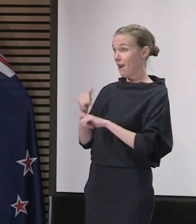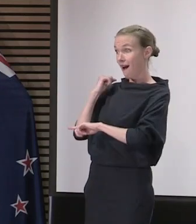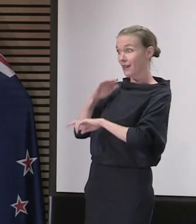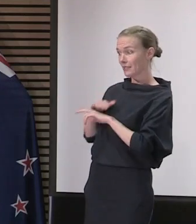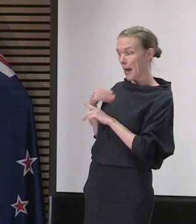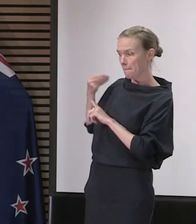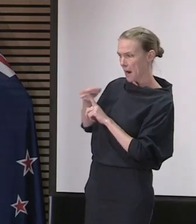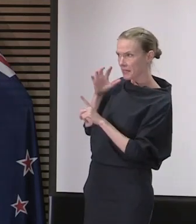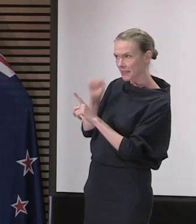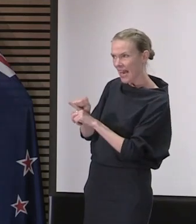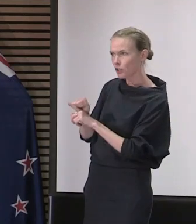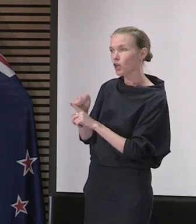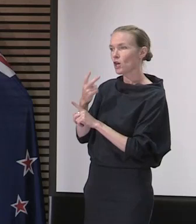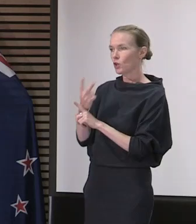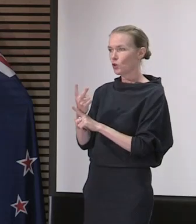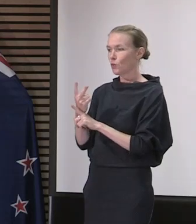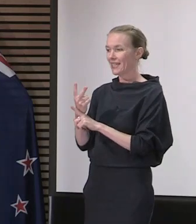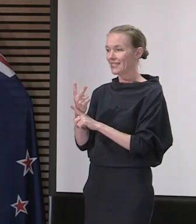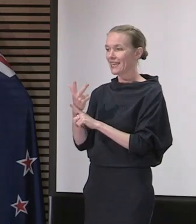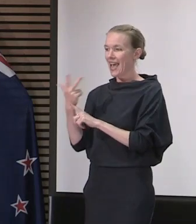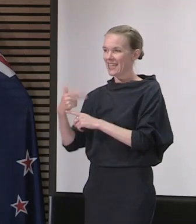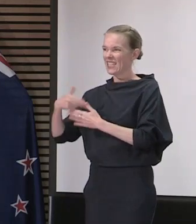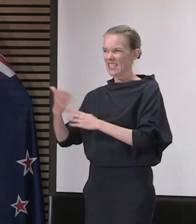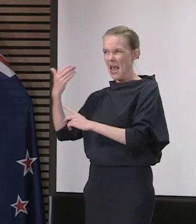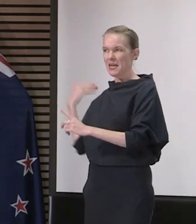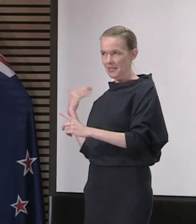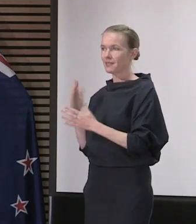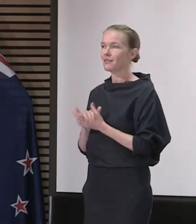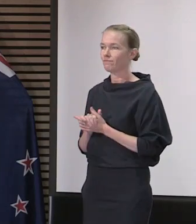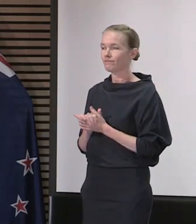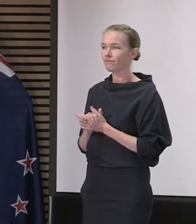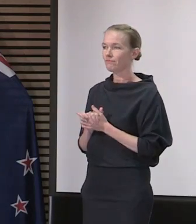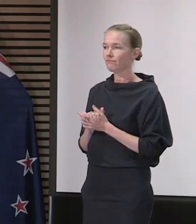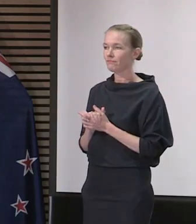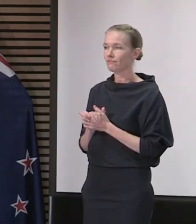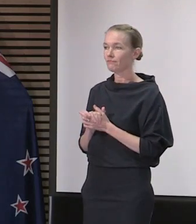periods, so a total of 28 days since those clusters had a